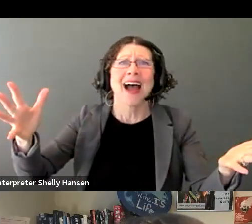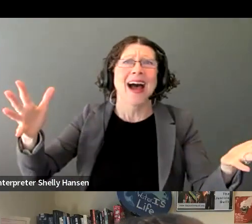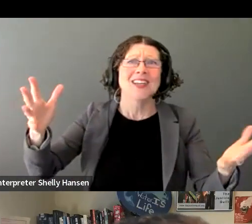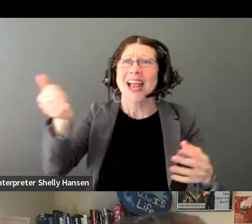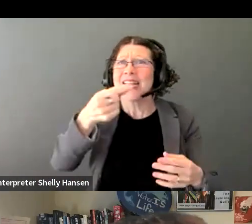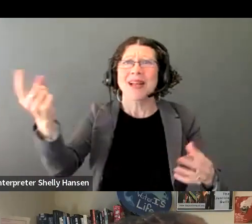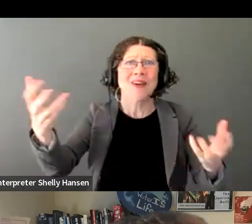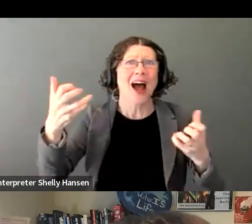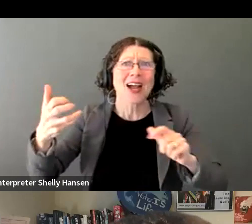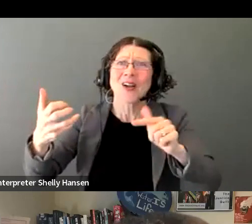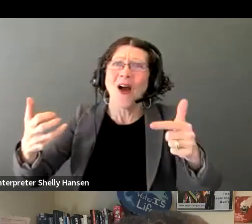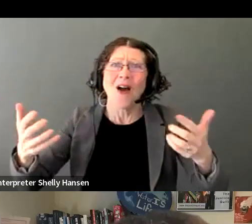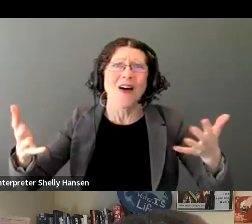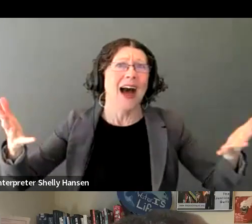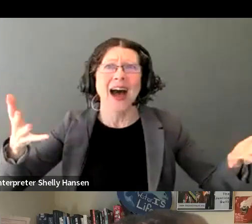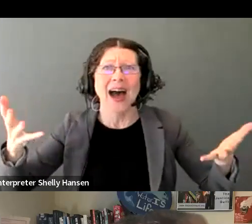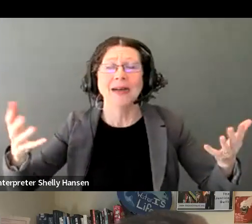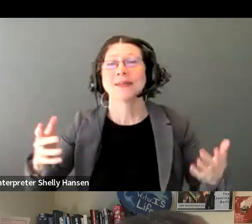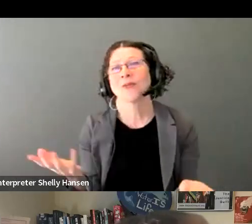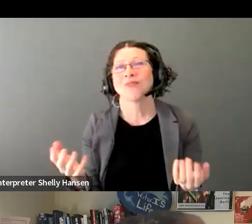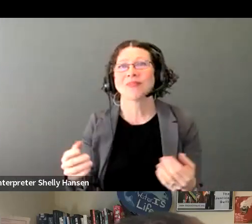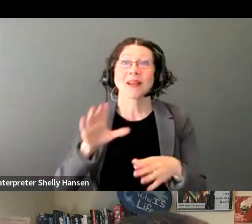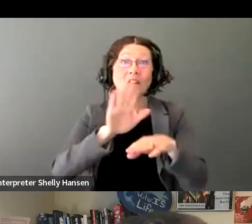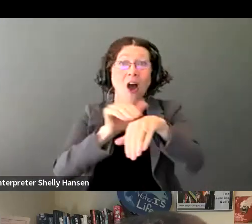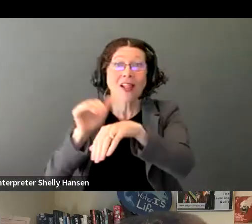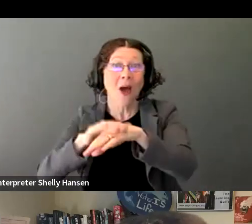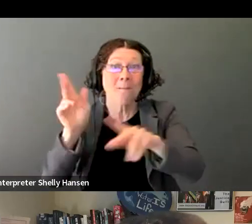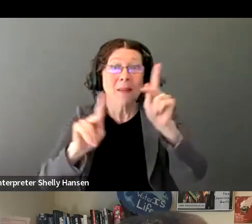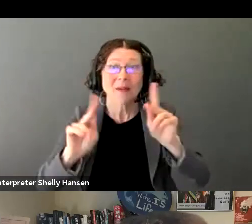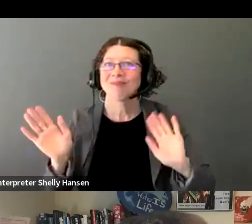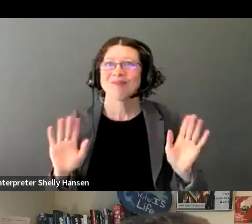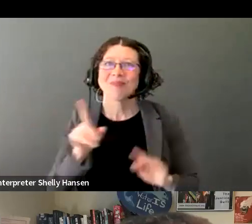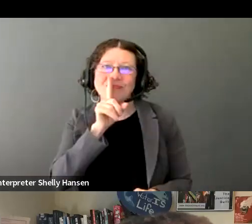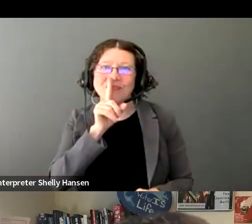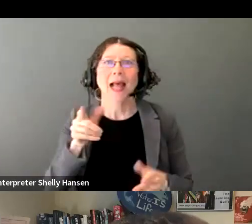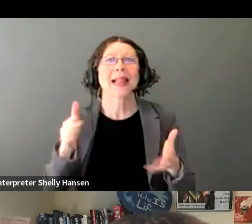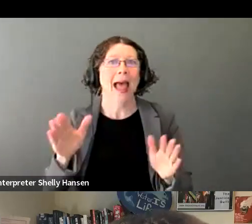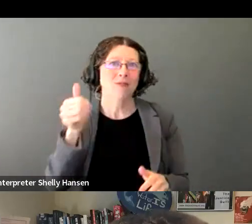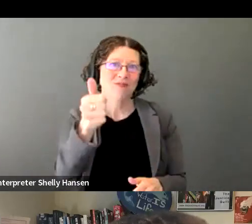So instead of calling on people, I am going to allow you to respond, as you will.